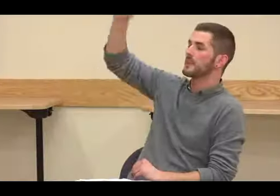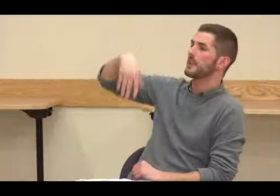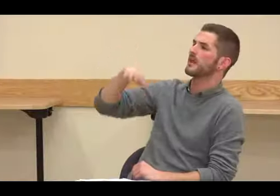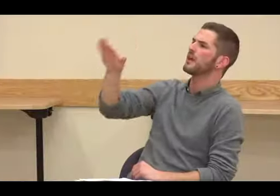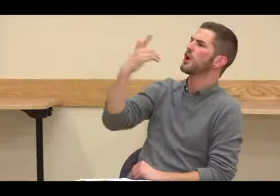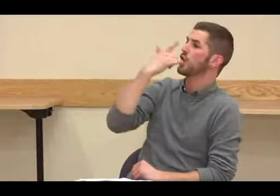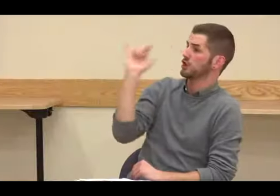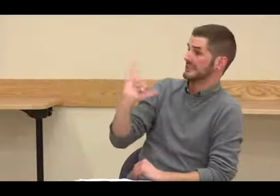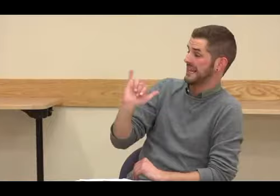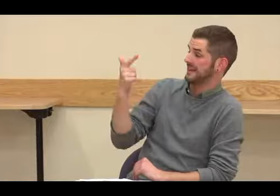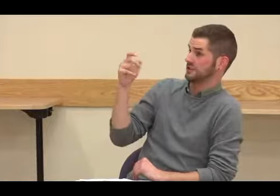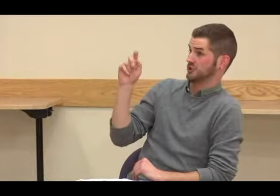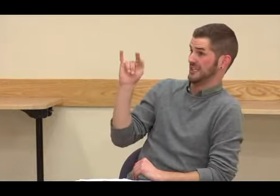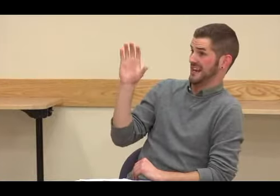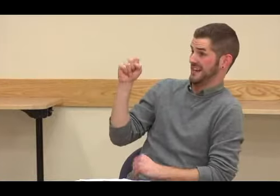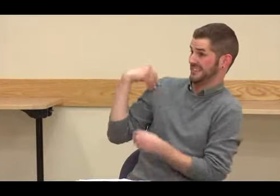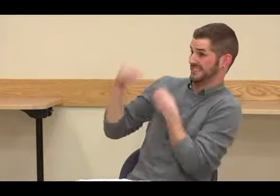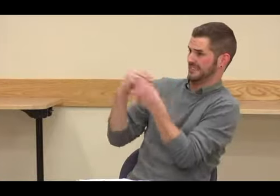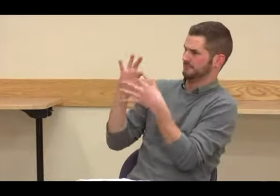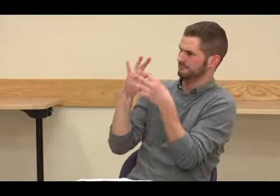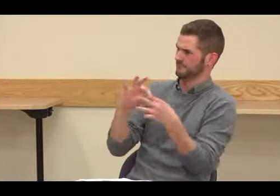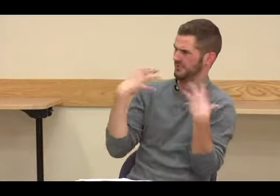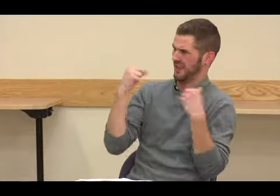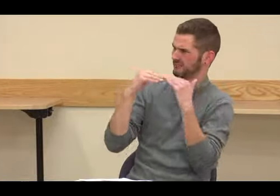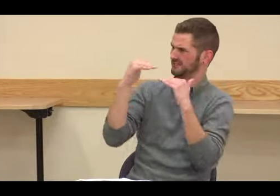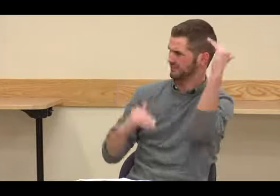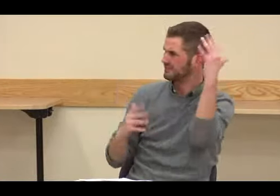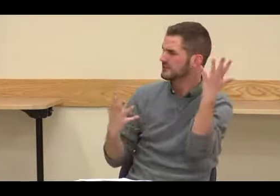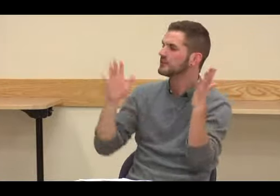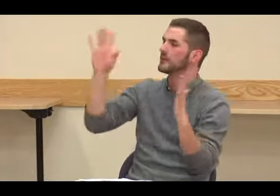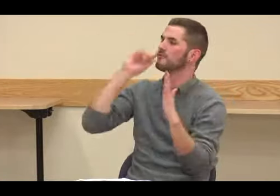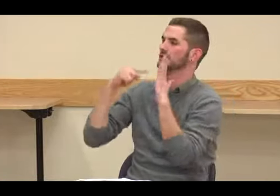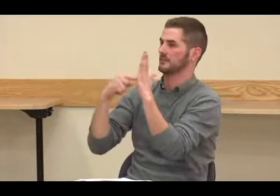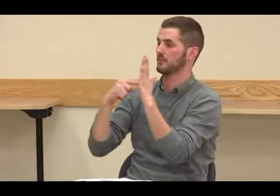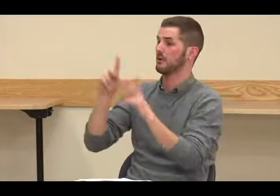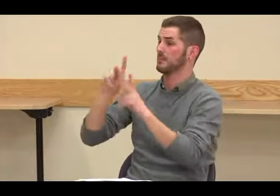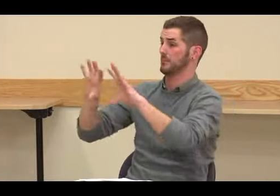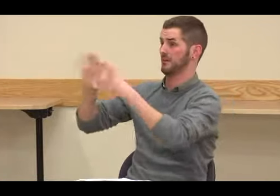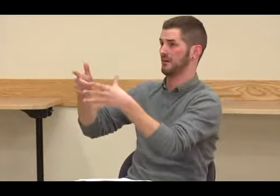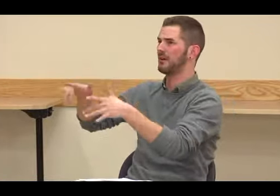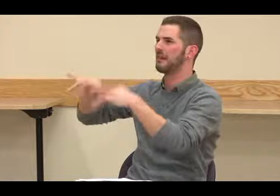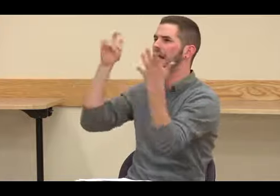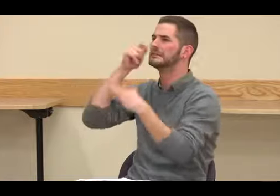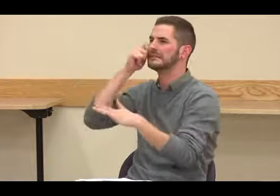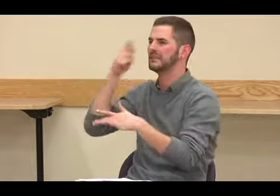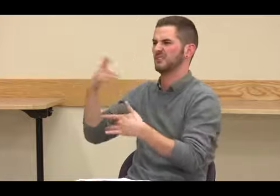[Instructor]: Jason? It seems like genetics might also relate to health disparities. For example, people with light skin